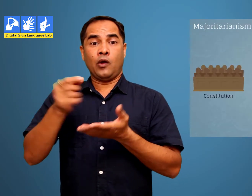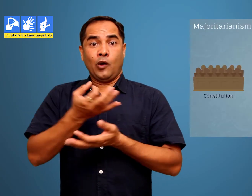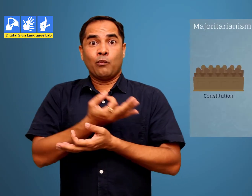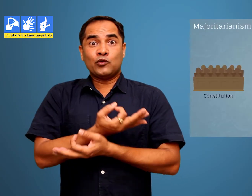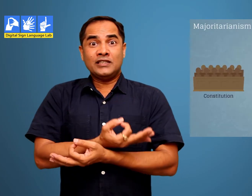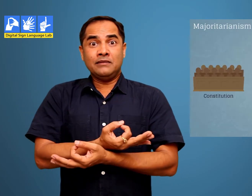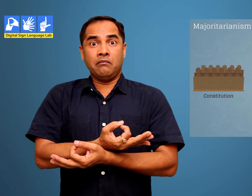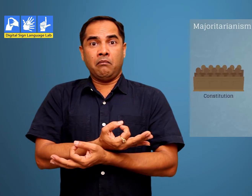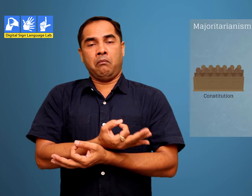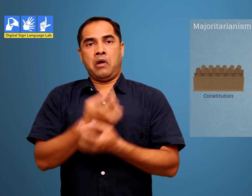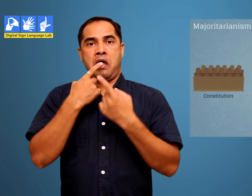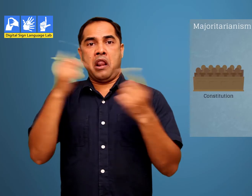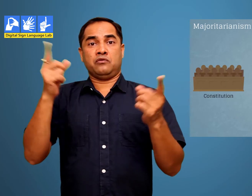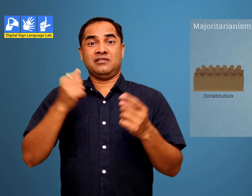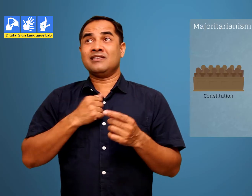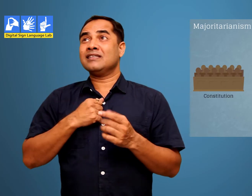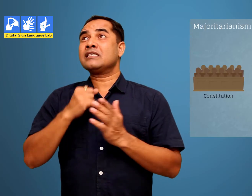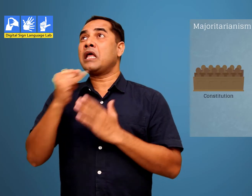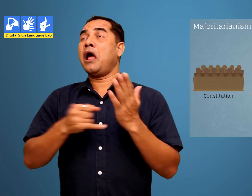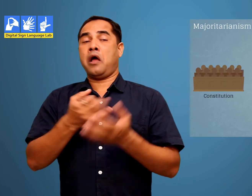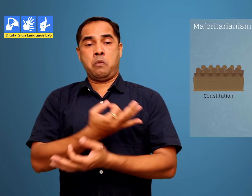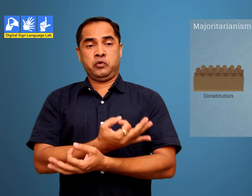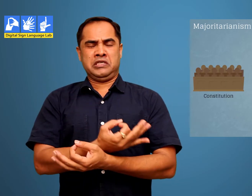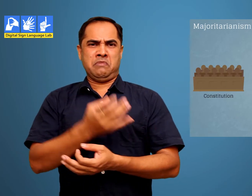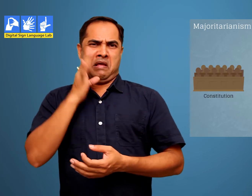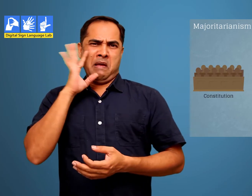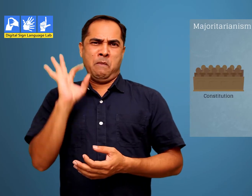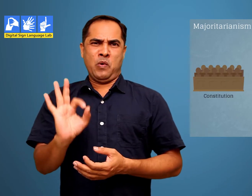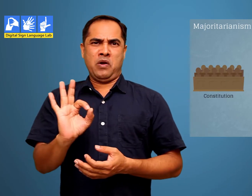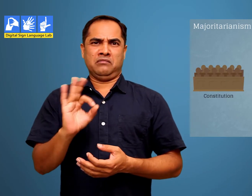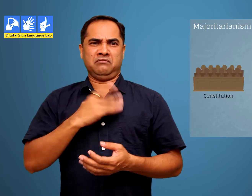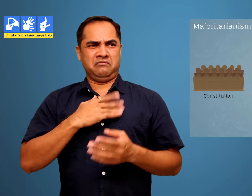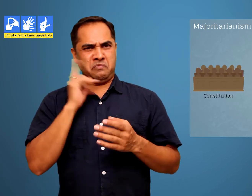shall protect and foster Buddhism,